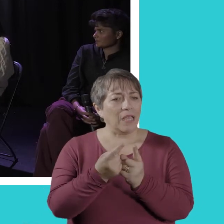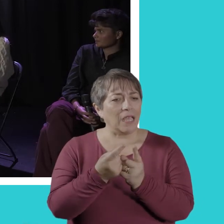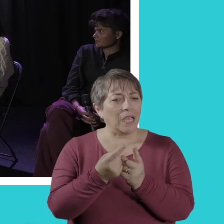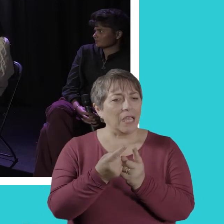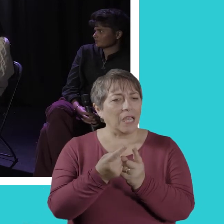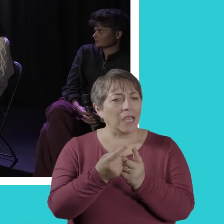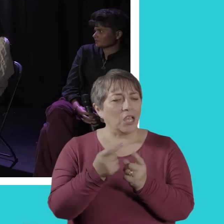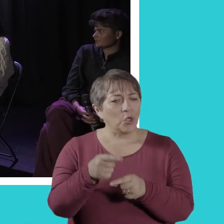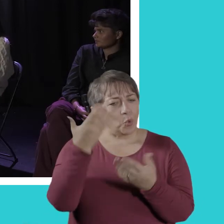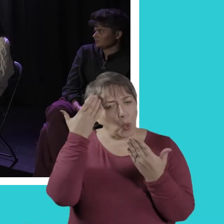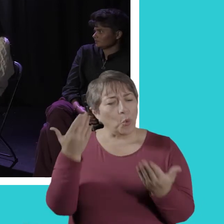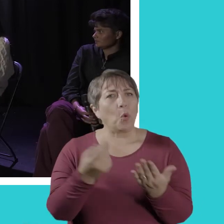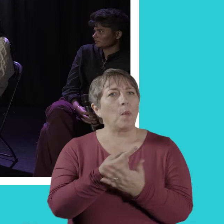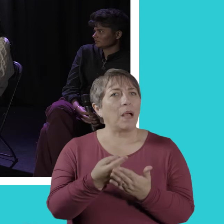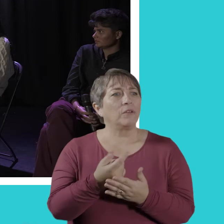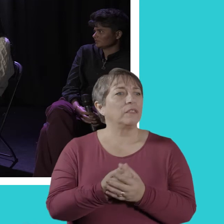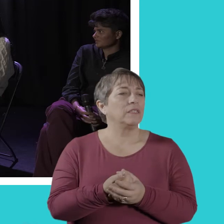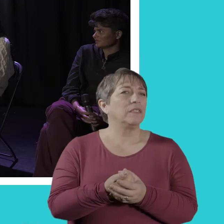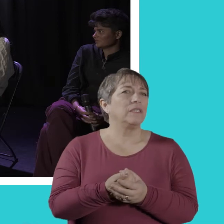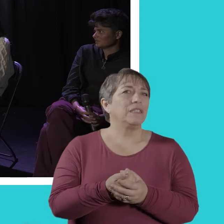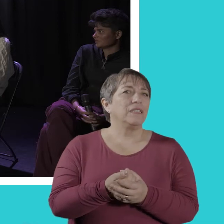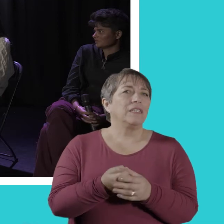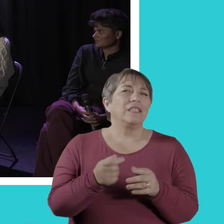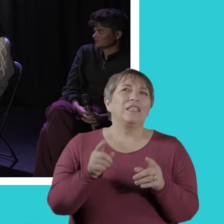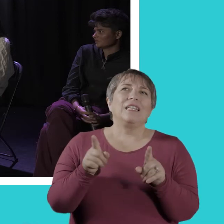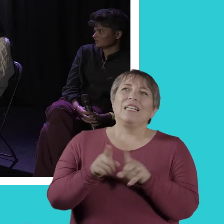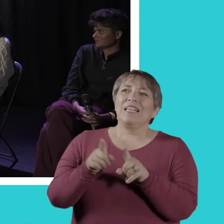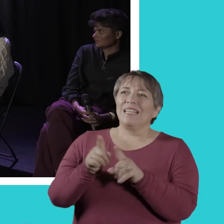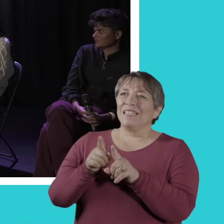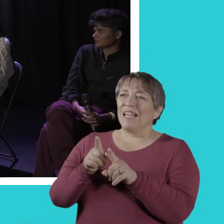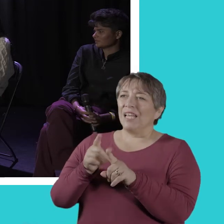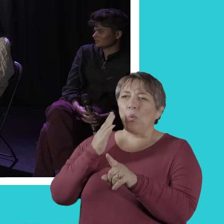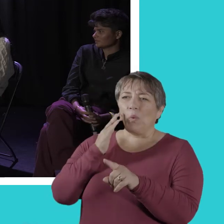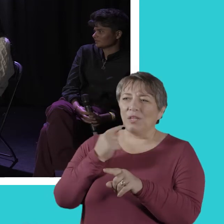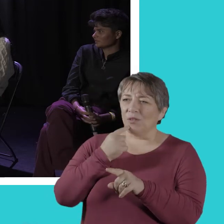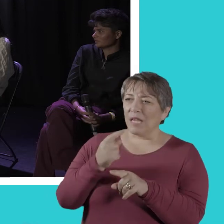age as well. It's like backhanded compliments... It's like in the youth sector. In the youth sector especially so like you come on here